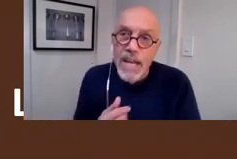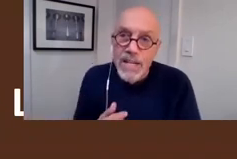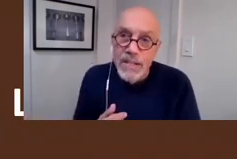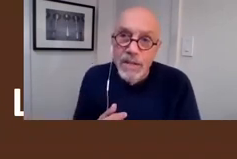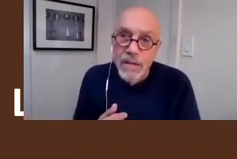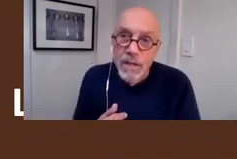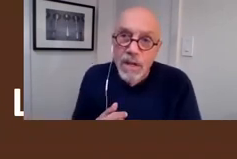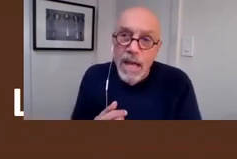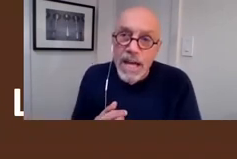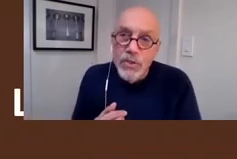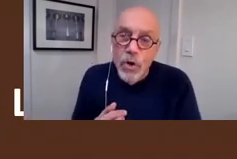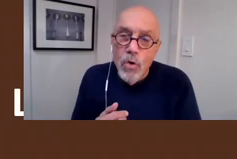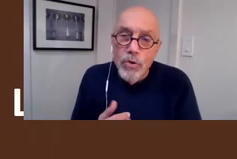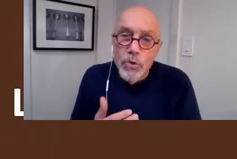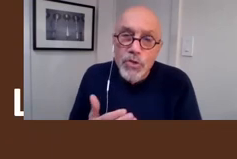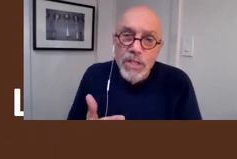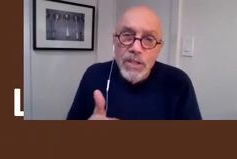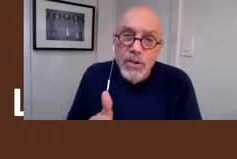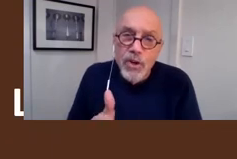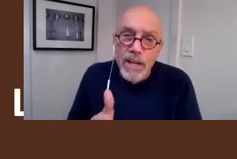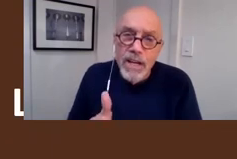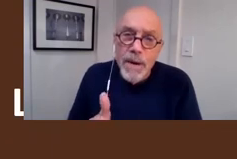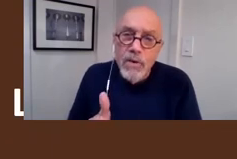taste. And so you see that they are talking about